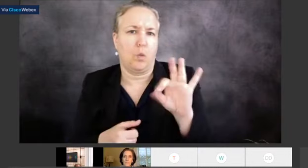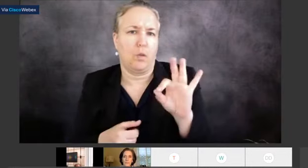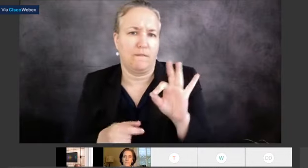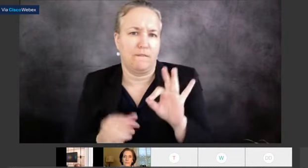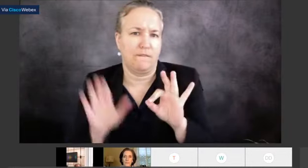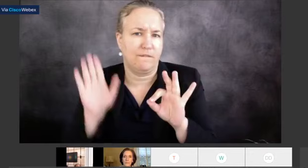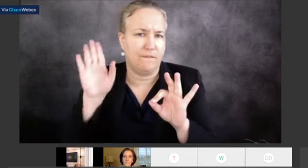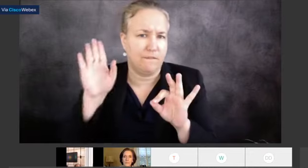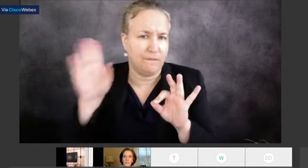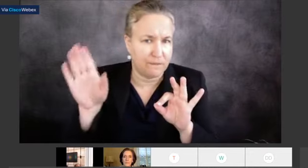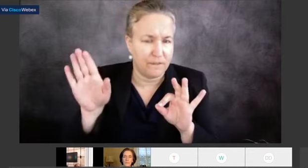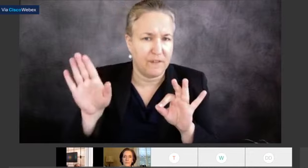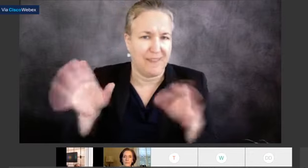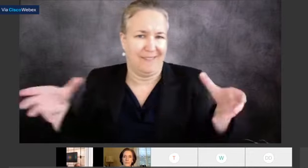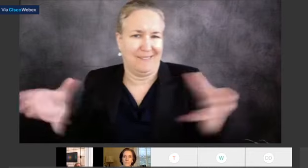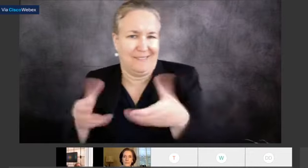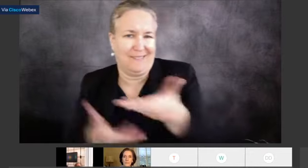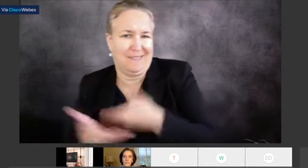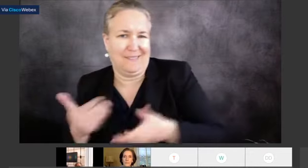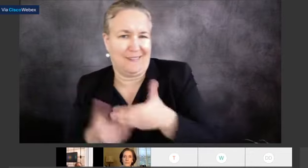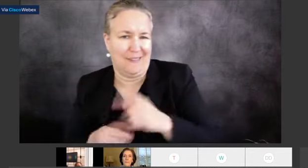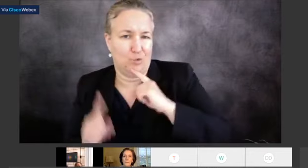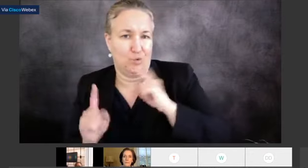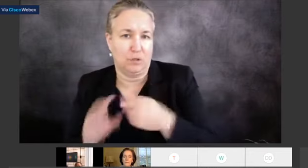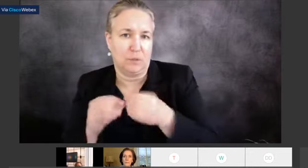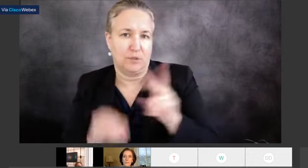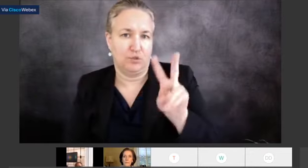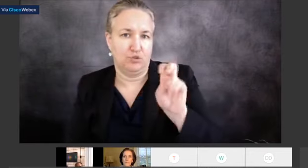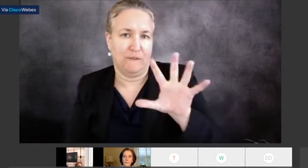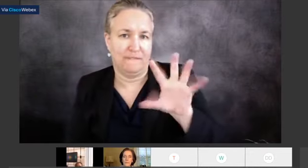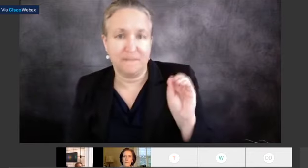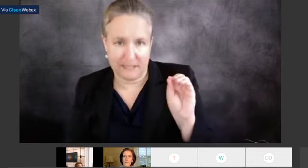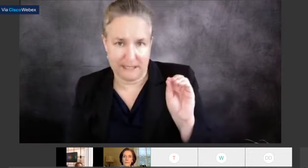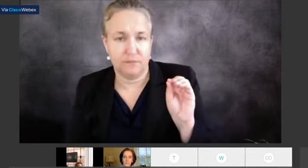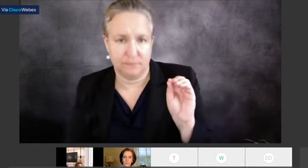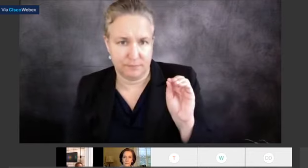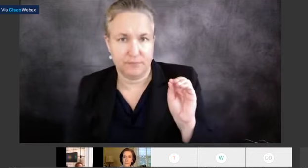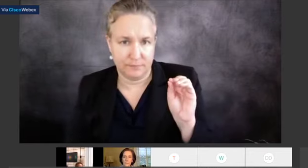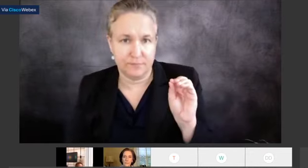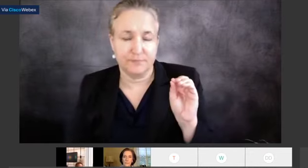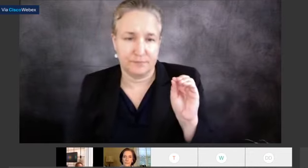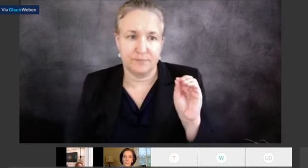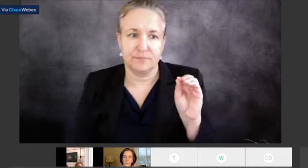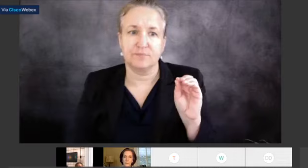gathering order the number 250 that seems to be talked about here